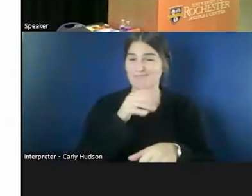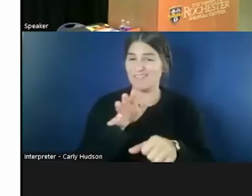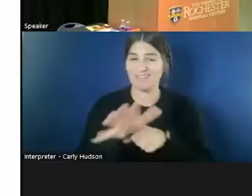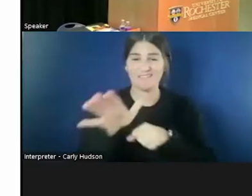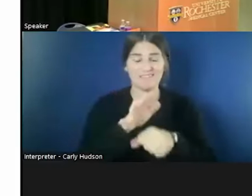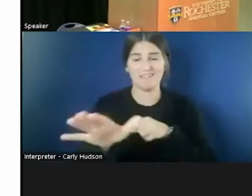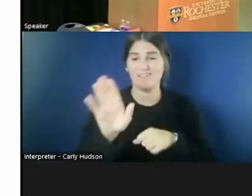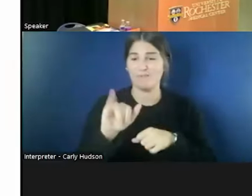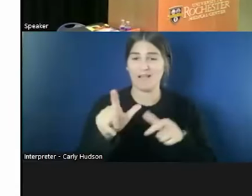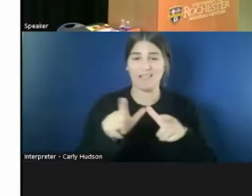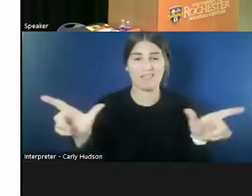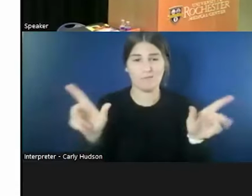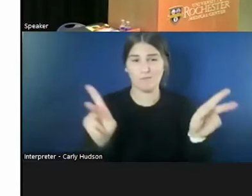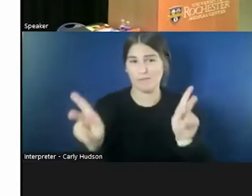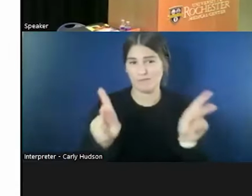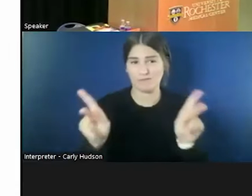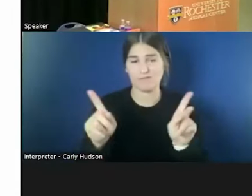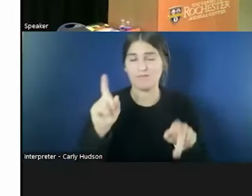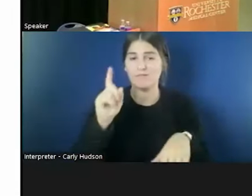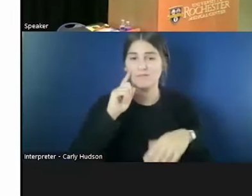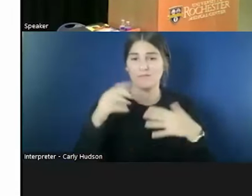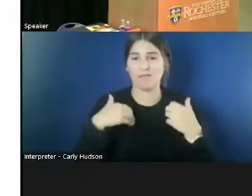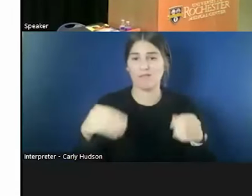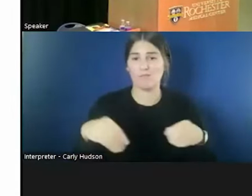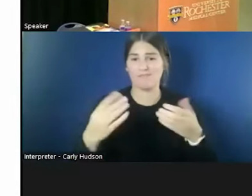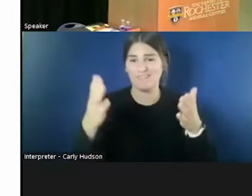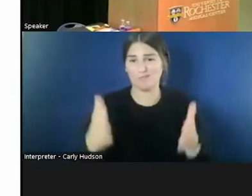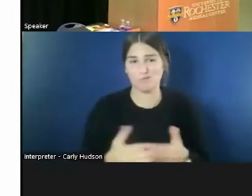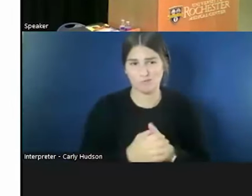especially severe with bilingual Mental Health Providers no one wants to have an interpreter